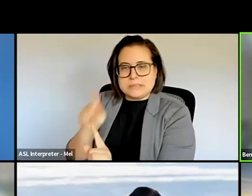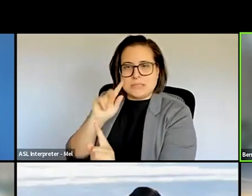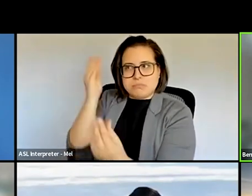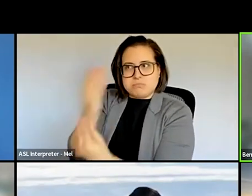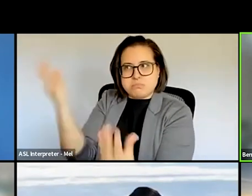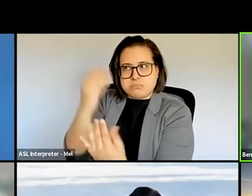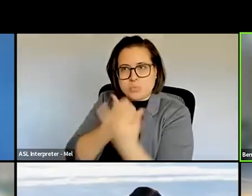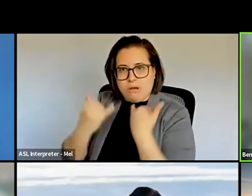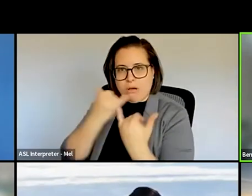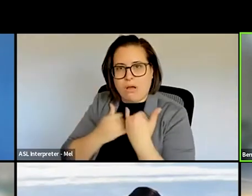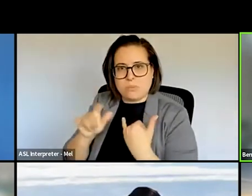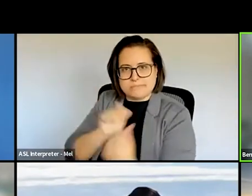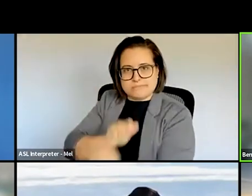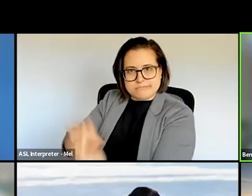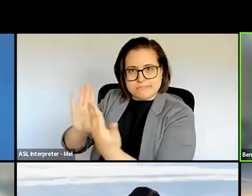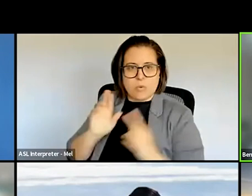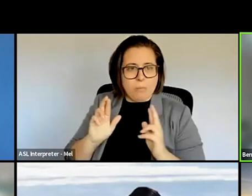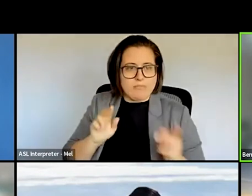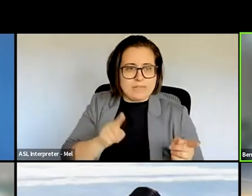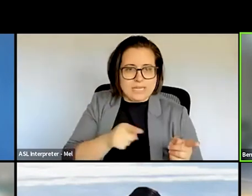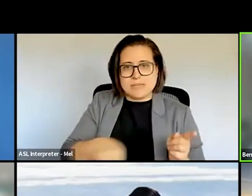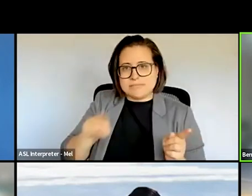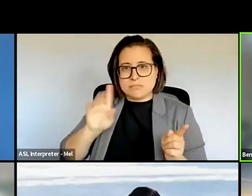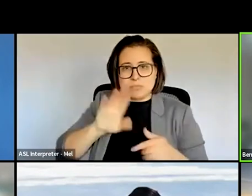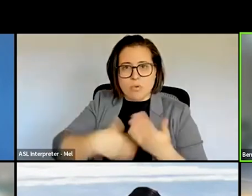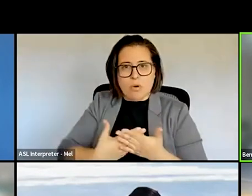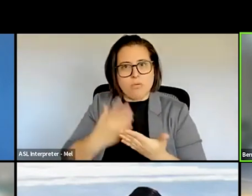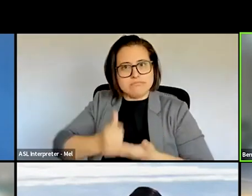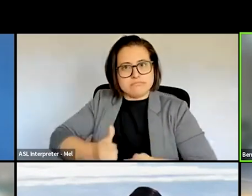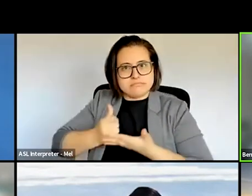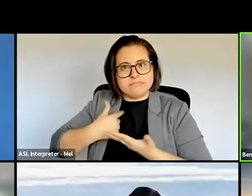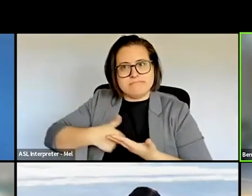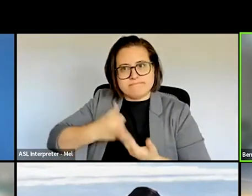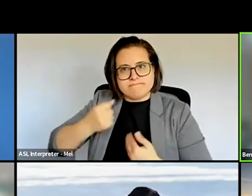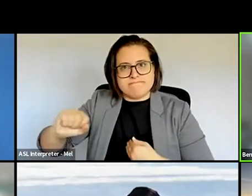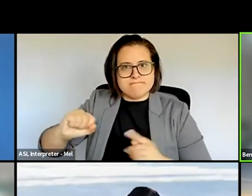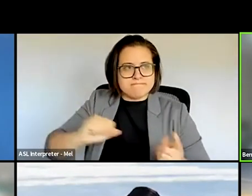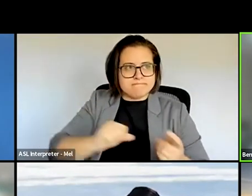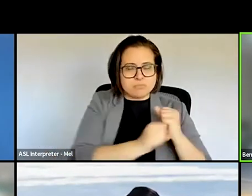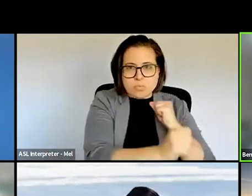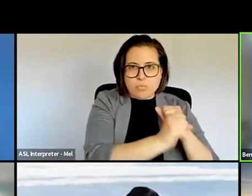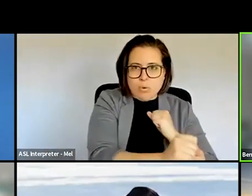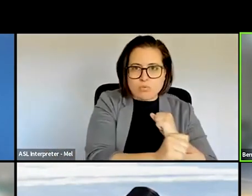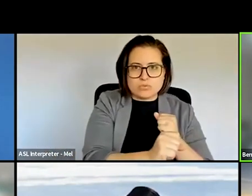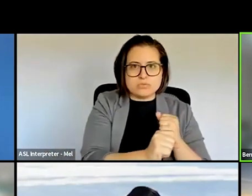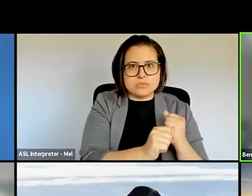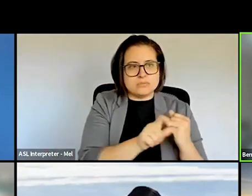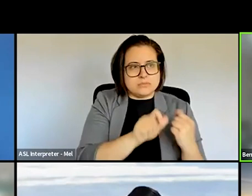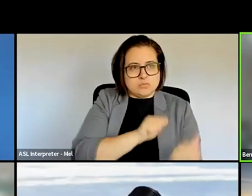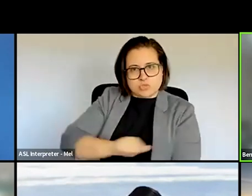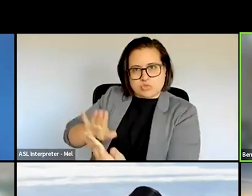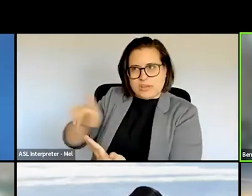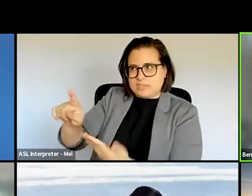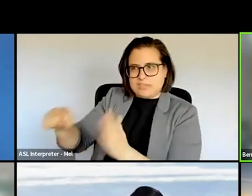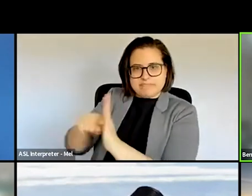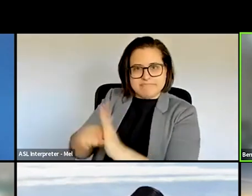and Meredith will push forward to promote that a central issue is to address the harmful effects of